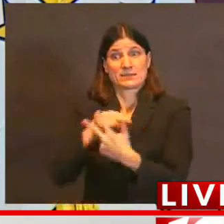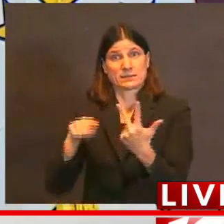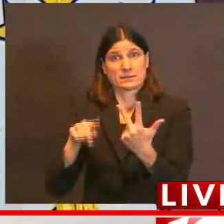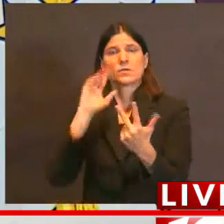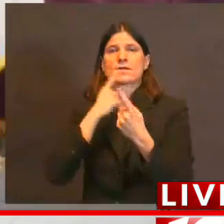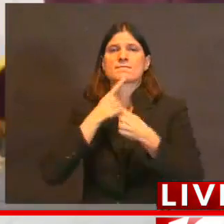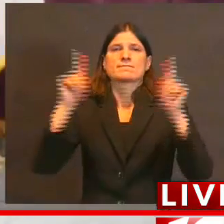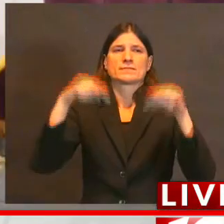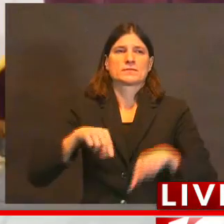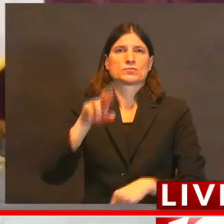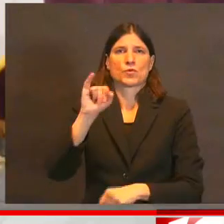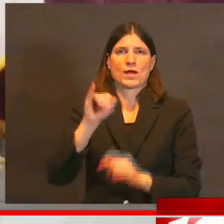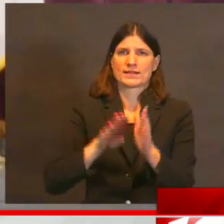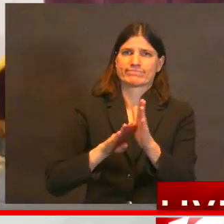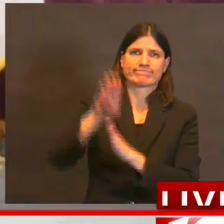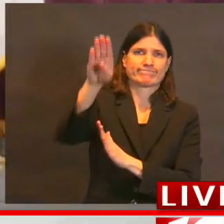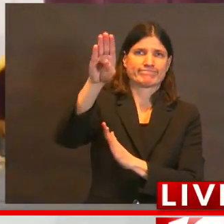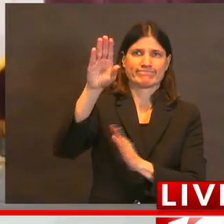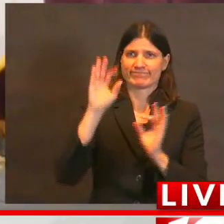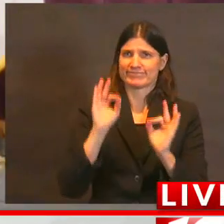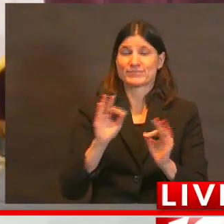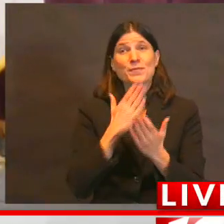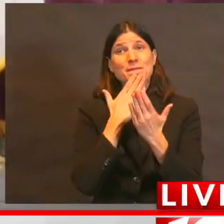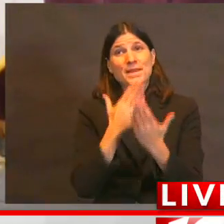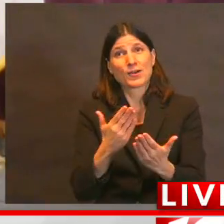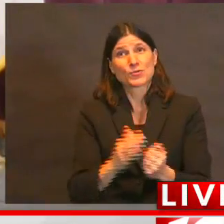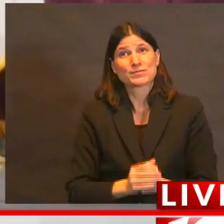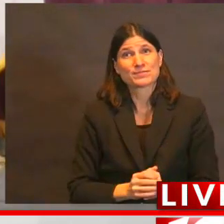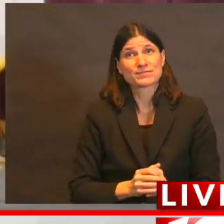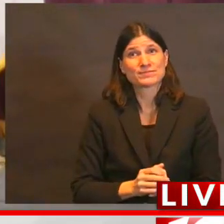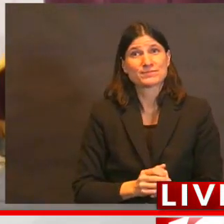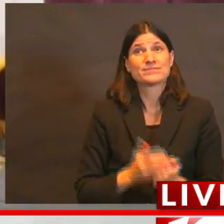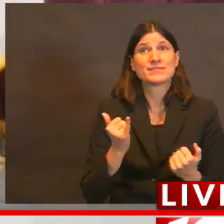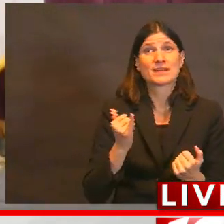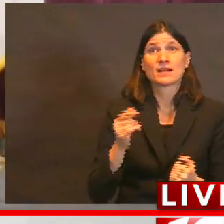TO THE FINISH LINE OF THIS TO BE ABLE TO EFFECTIVELY PROTECT